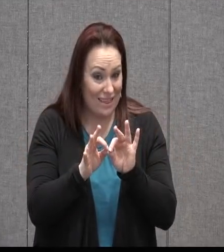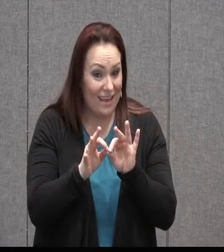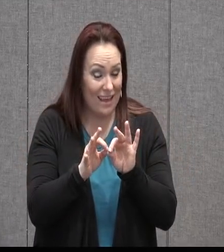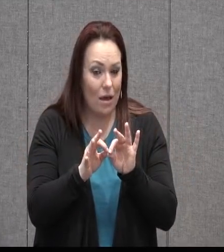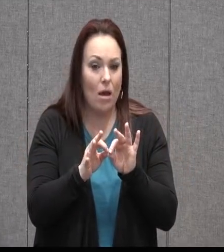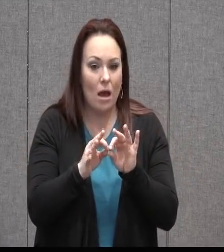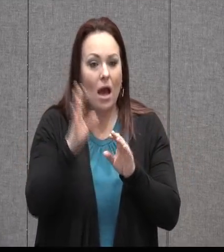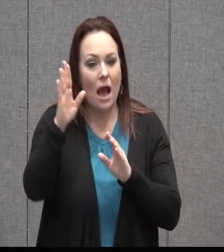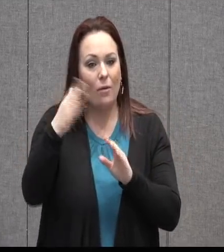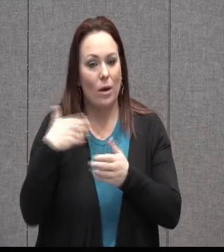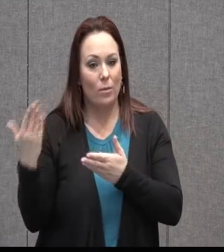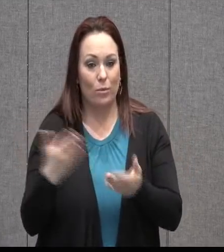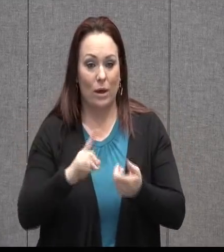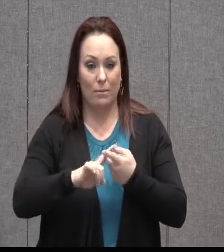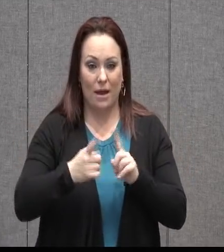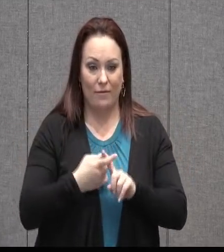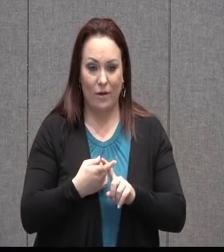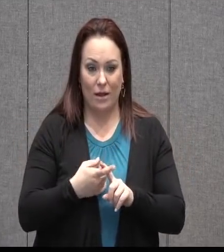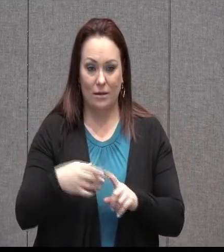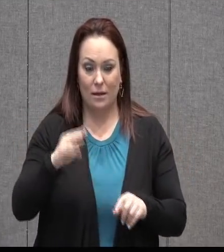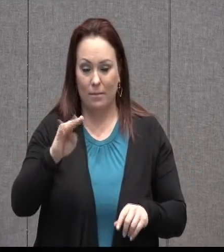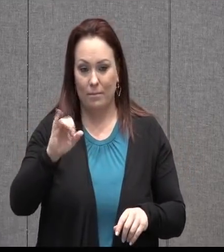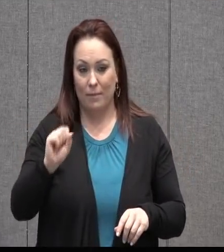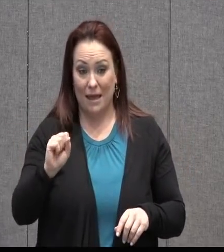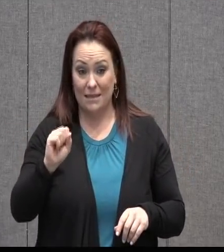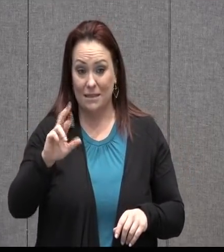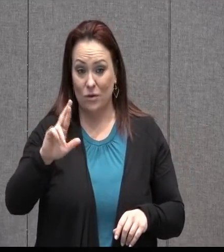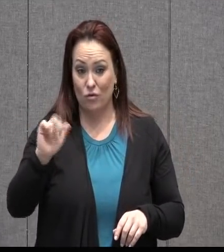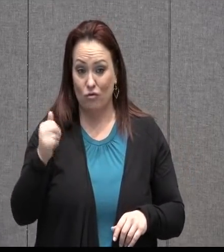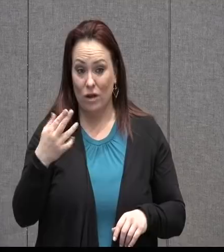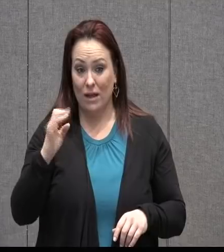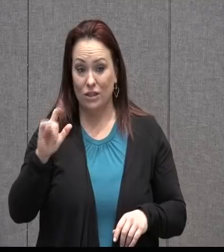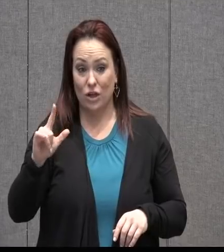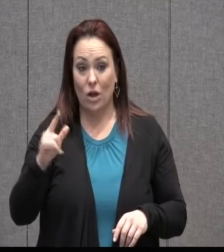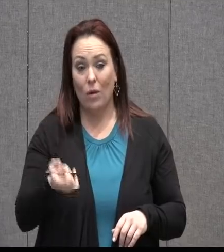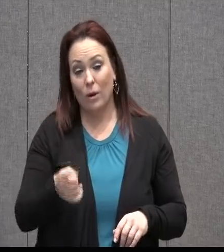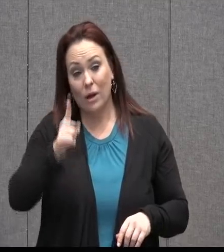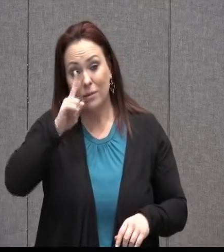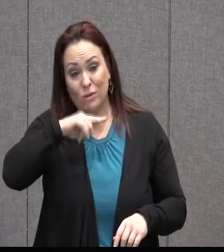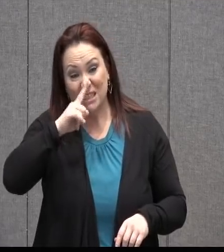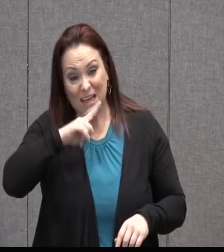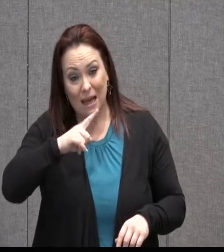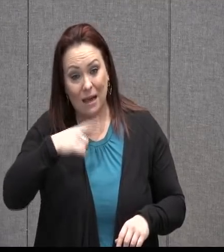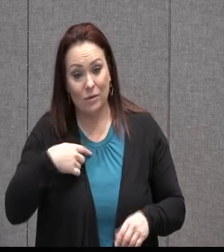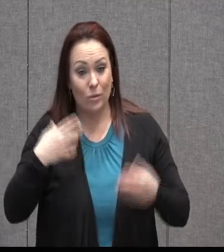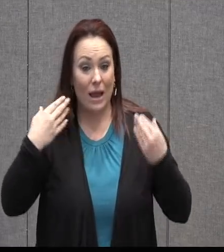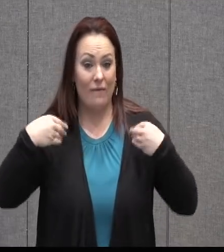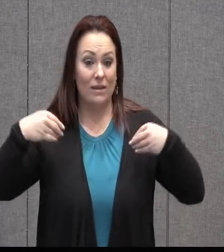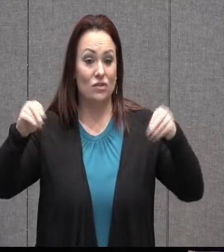I'm gonna bring my friend up Miss Rachel and we're gonna pretend that we have a store.